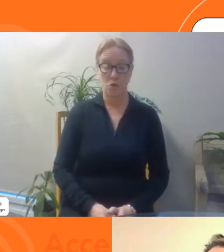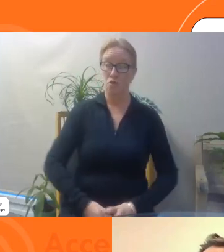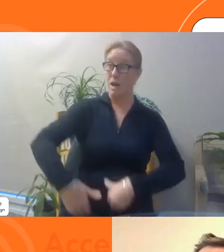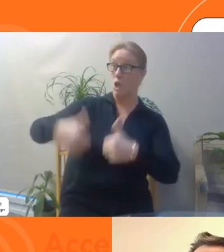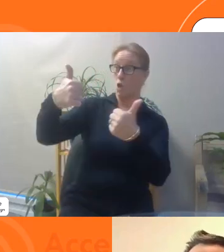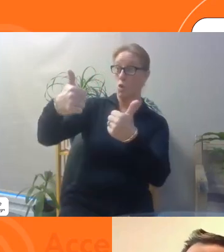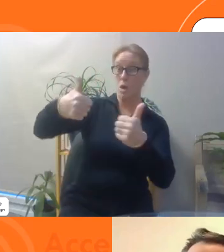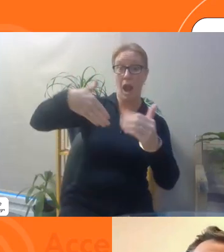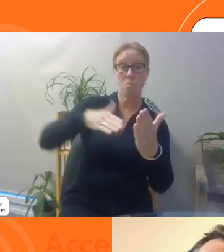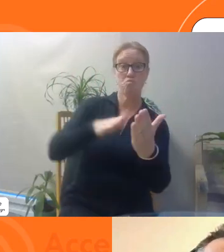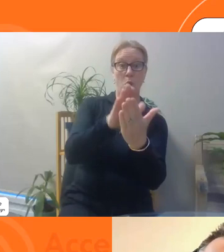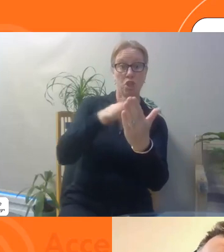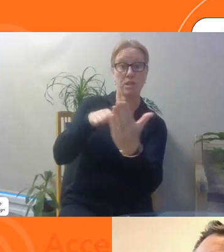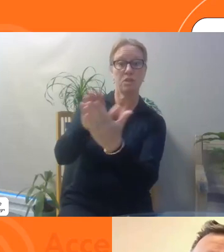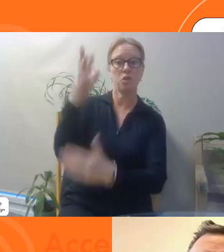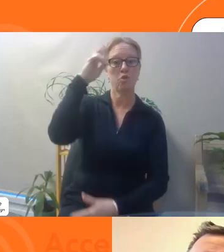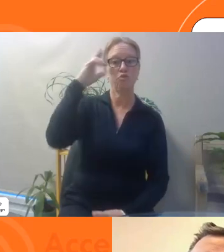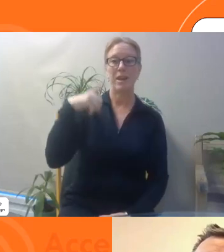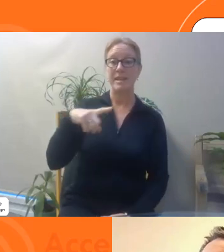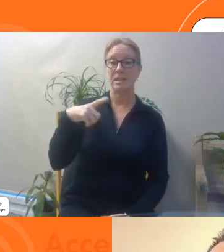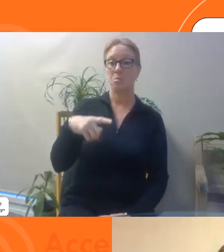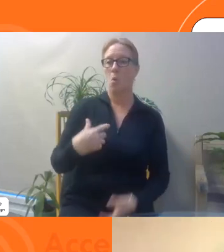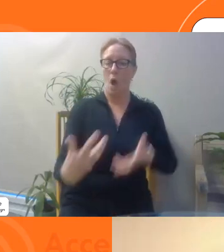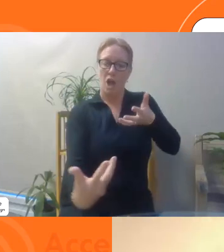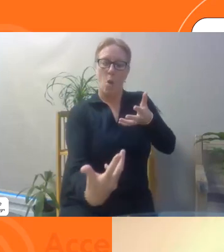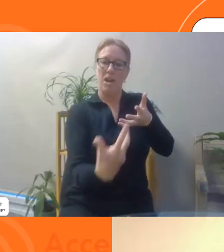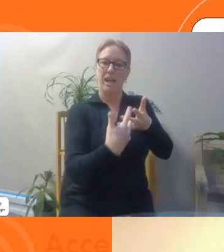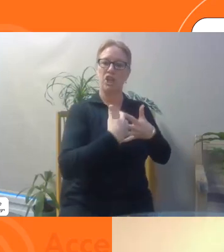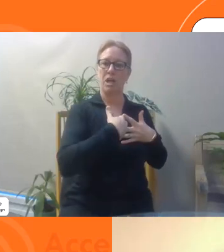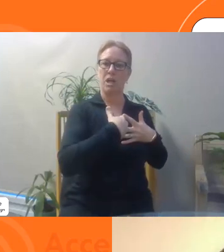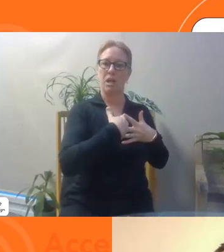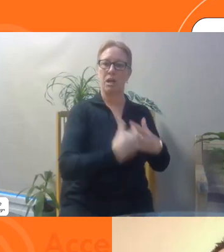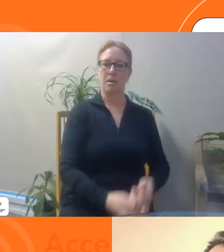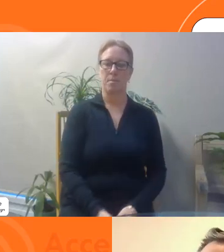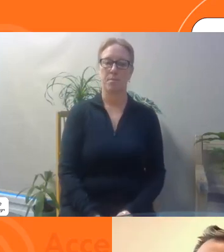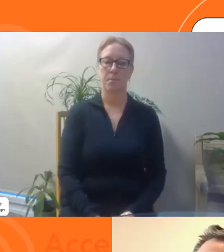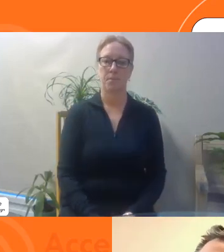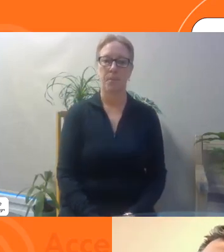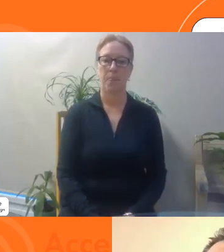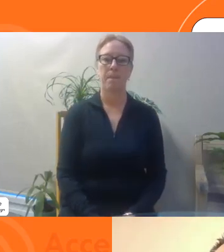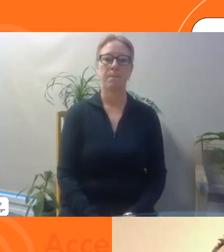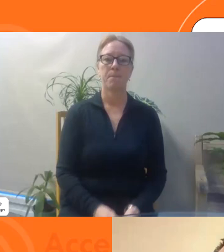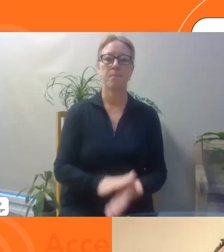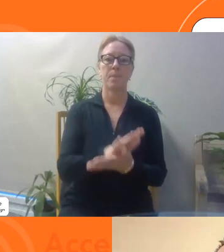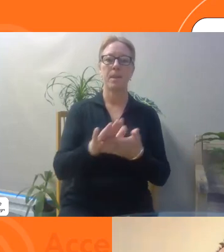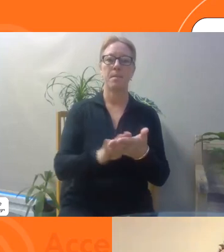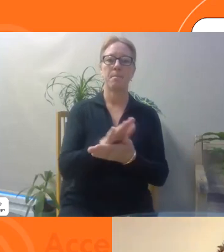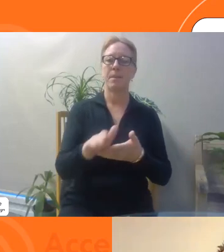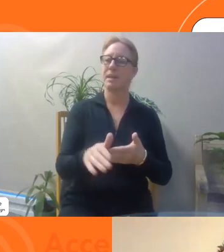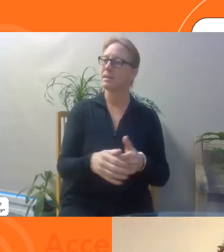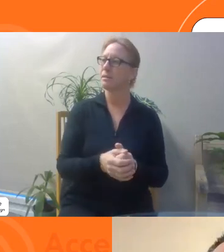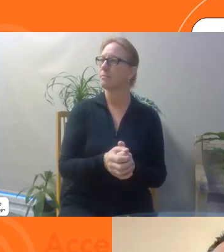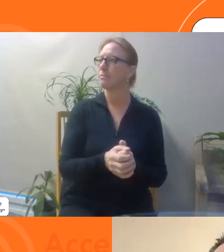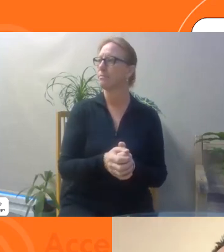good approaches to reasonable accommodation which goes beyond buildings, which